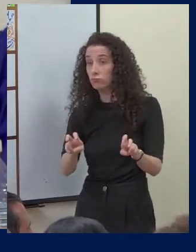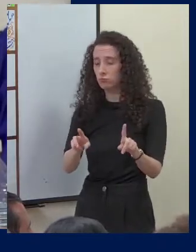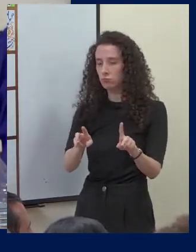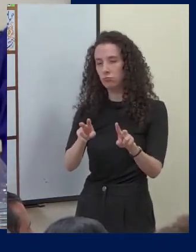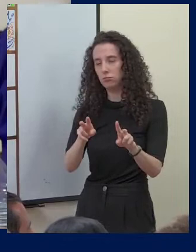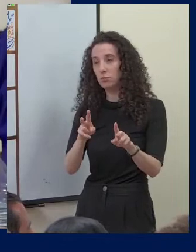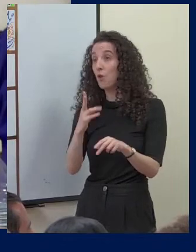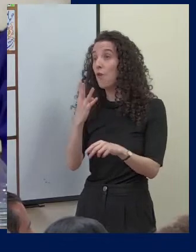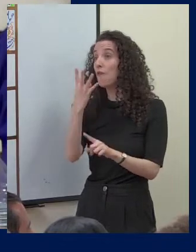four months.